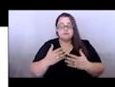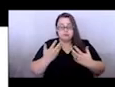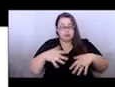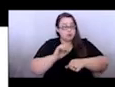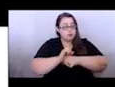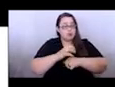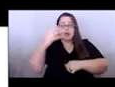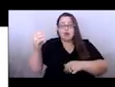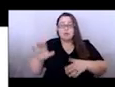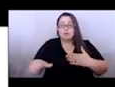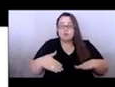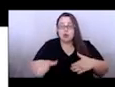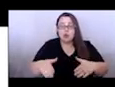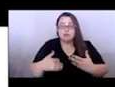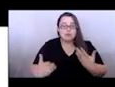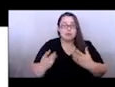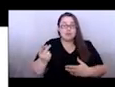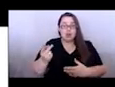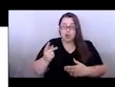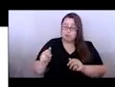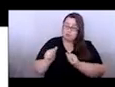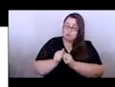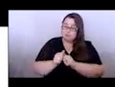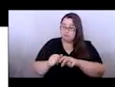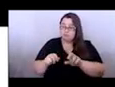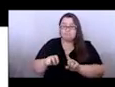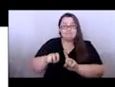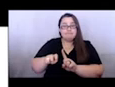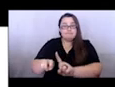Taking your dog out for a walk. Spending time with your significant other.